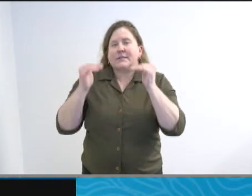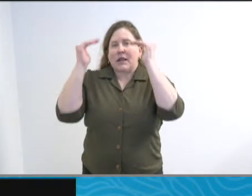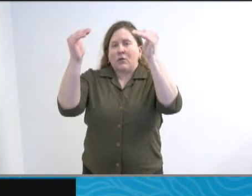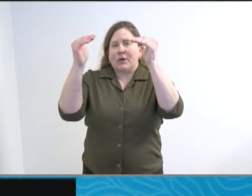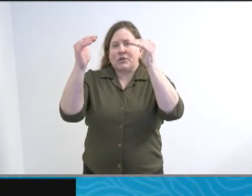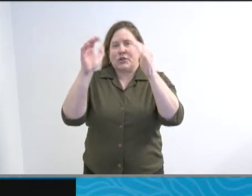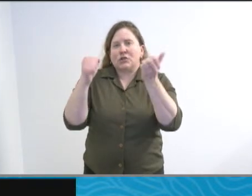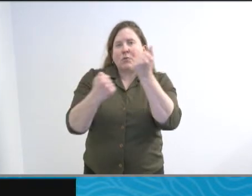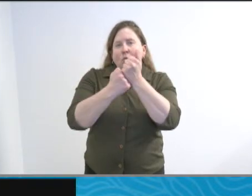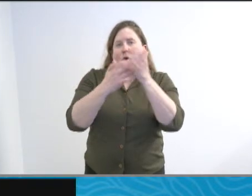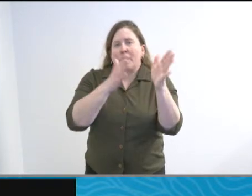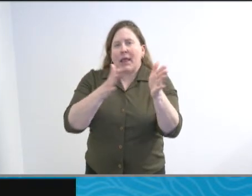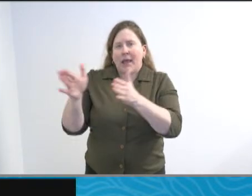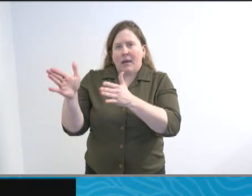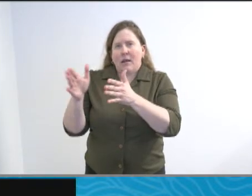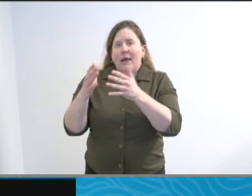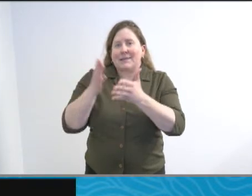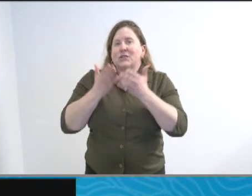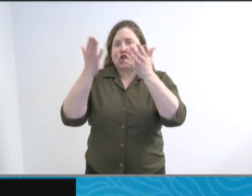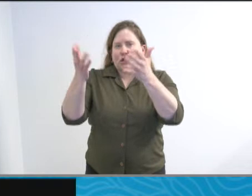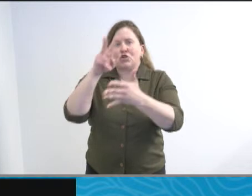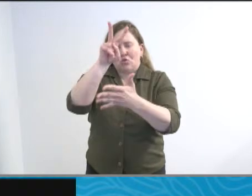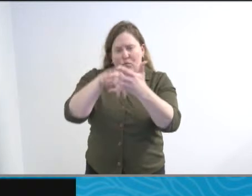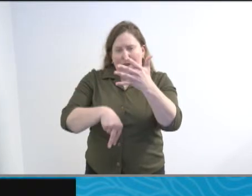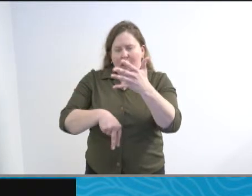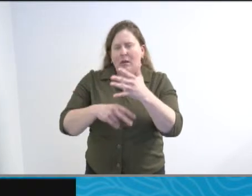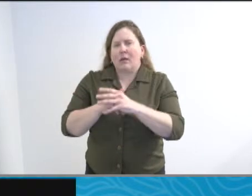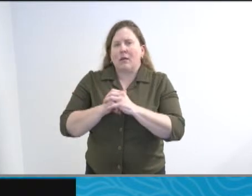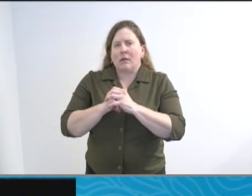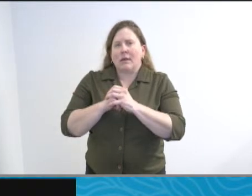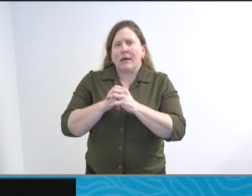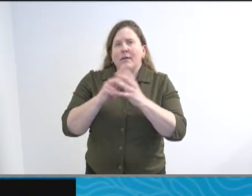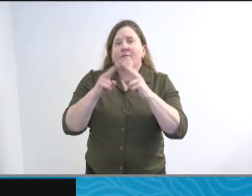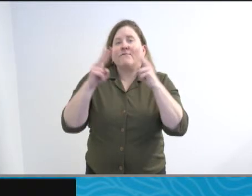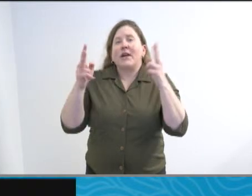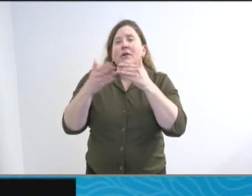because it's going to be more, it's gonna be very easy to understand, and it's gonna share